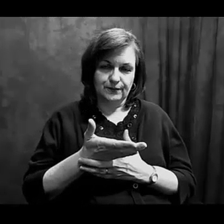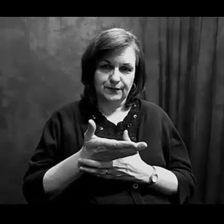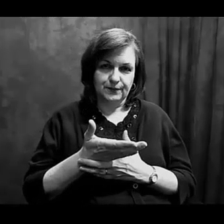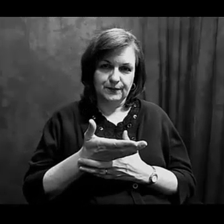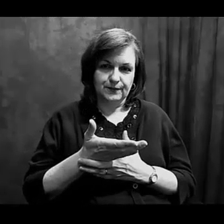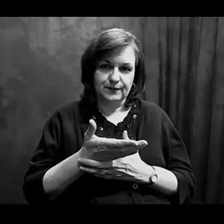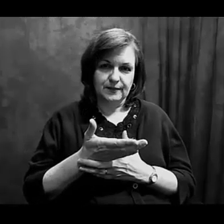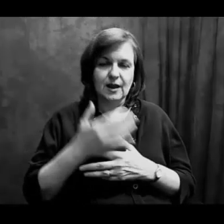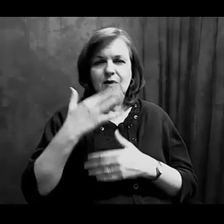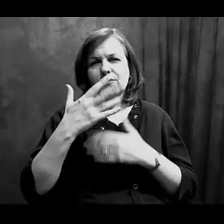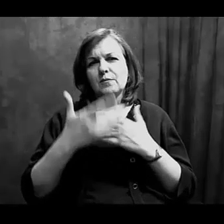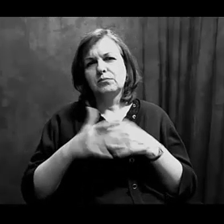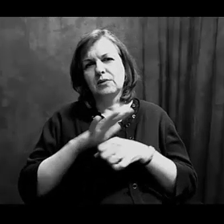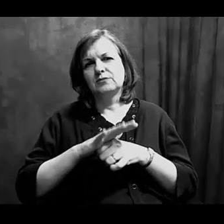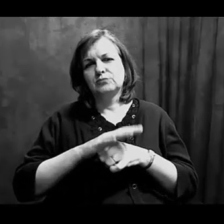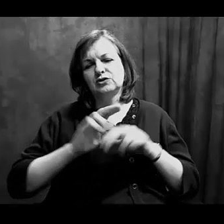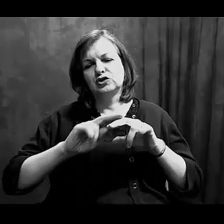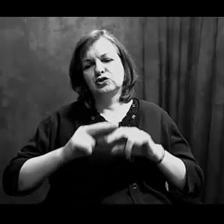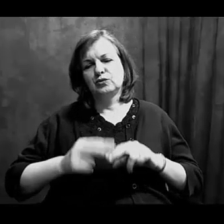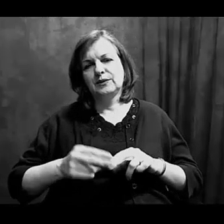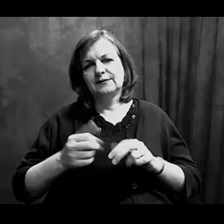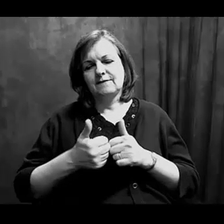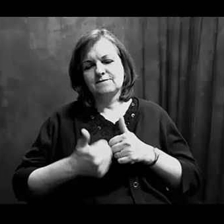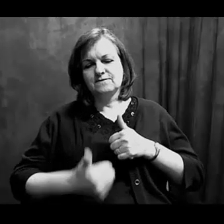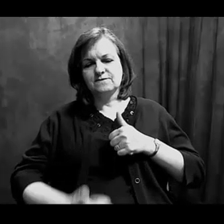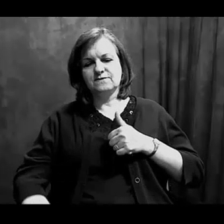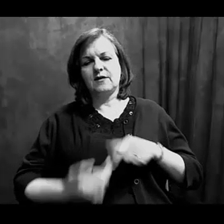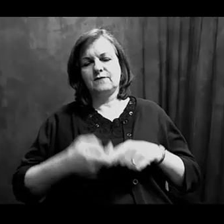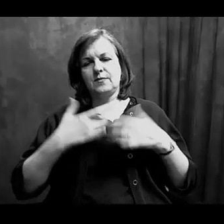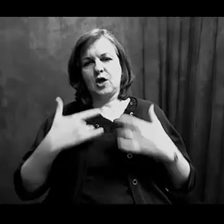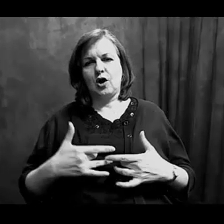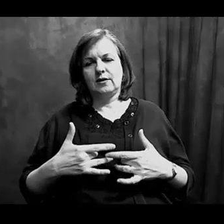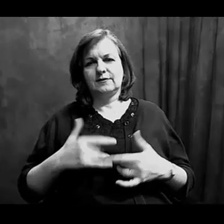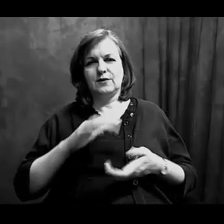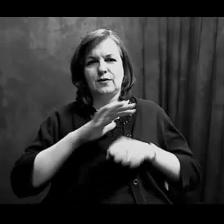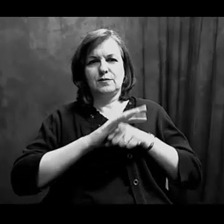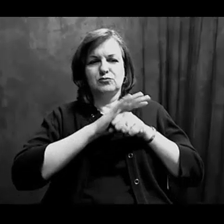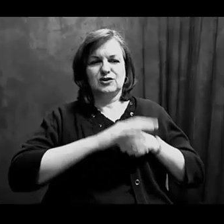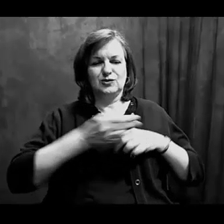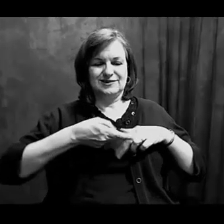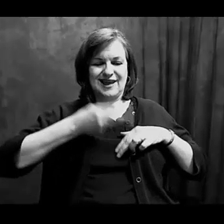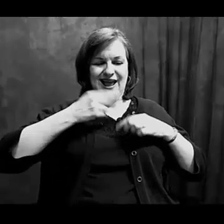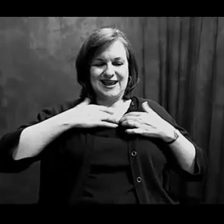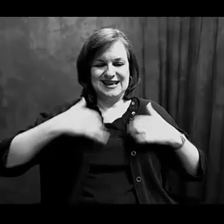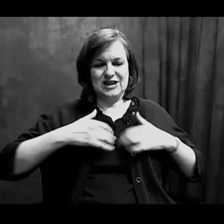the blood pressure regardless will decrease as you move away from your heart we said that the pressure